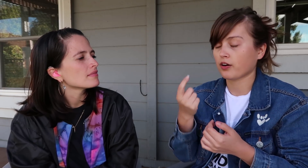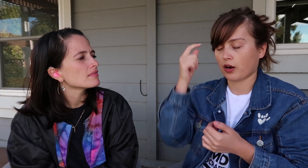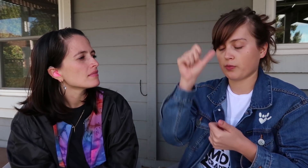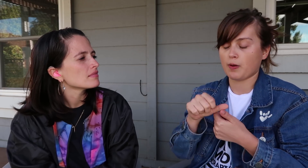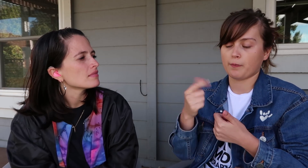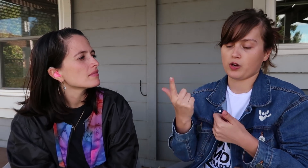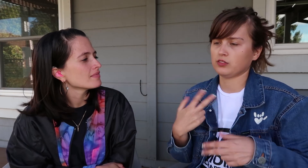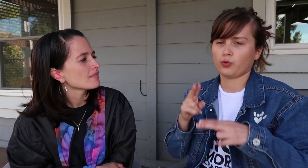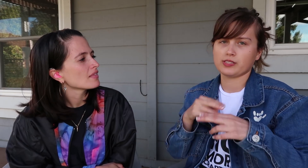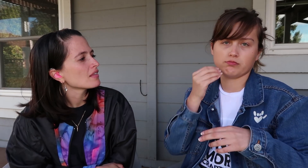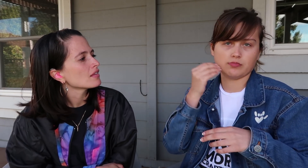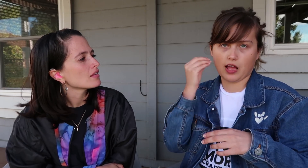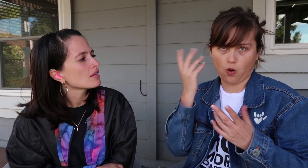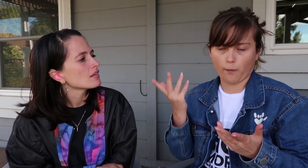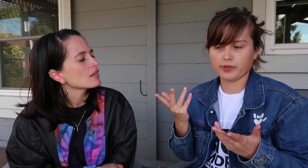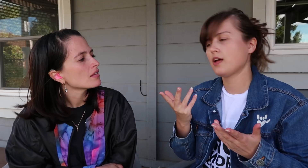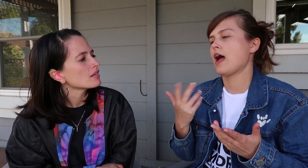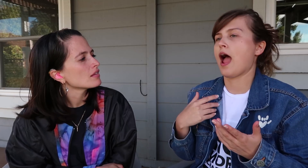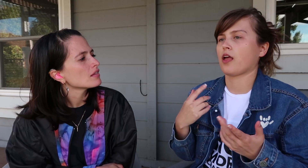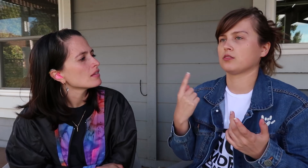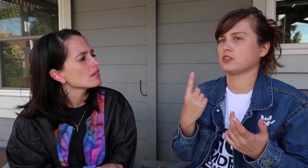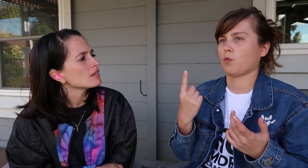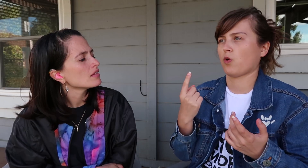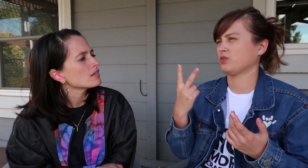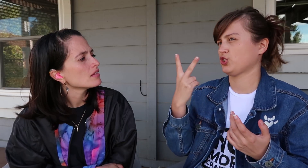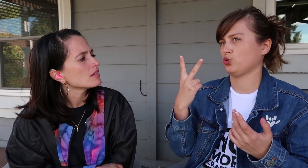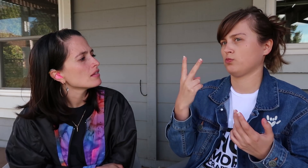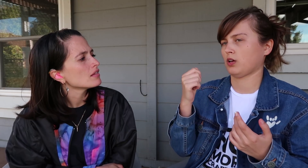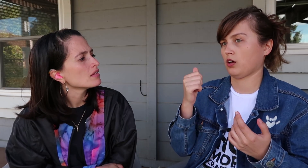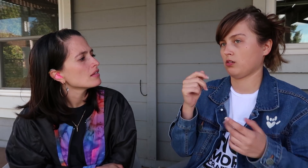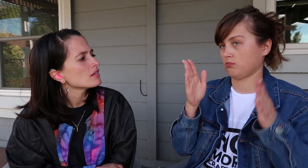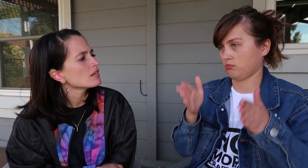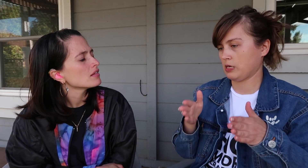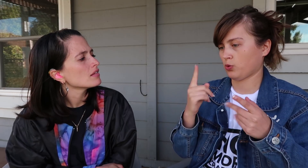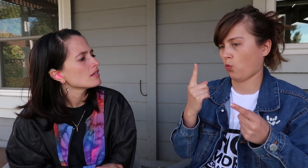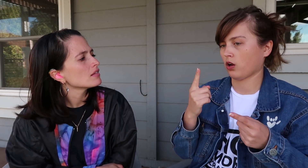I remember I was sitting at home once and there were two people: